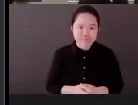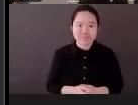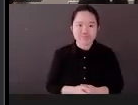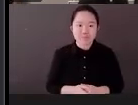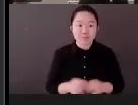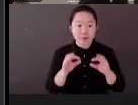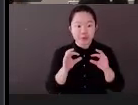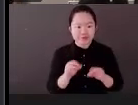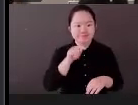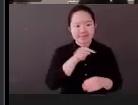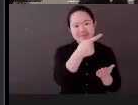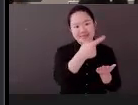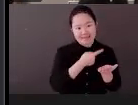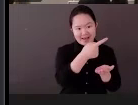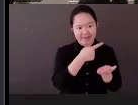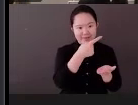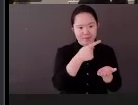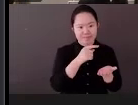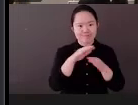and then